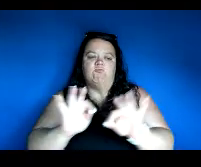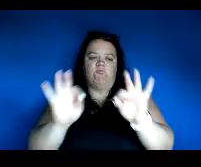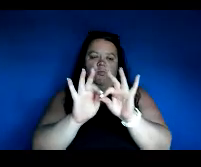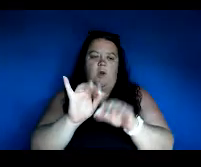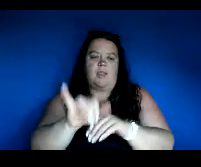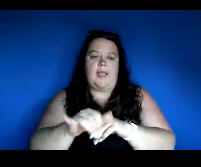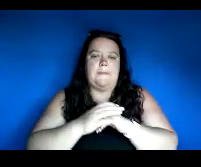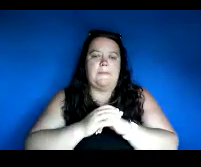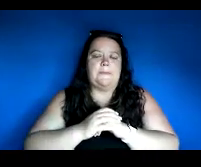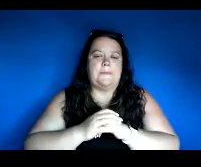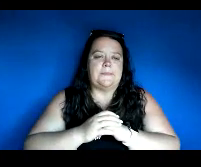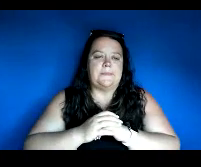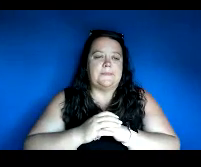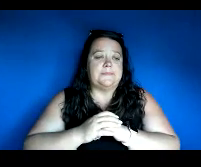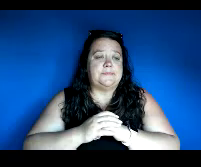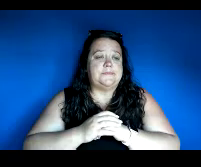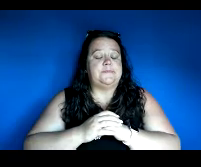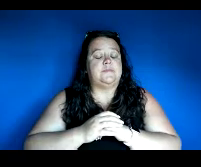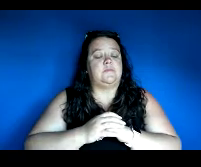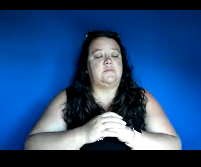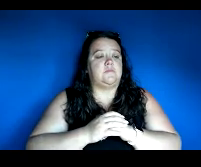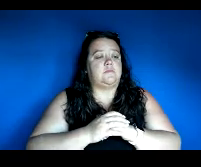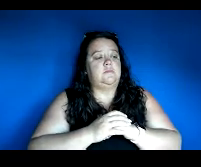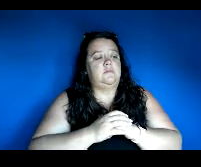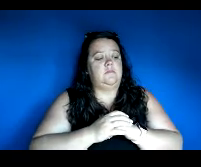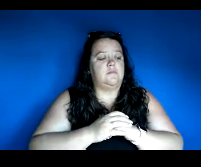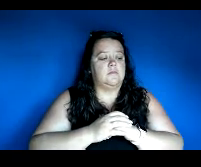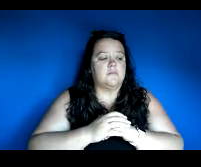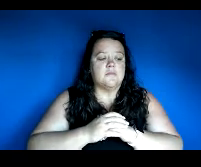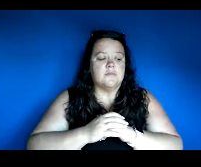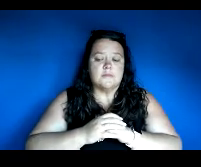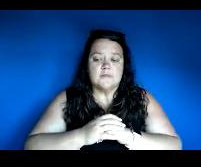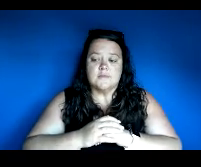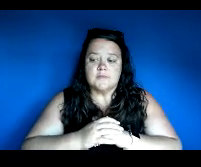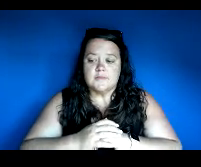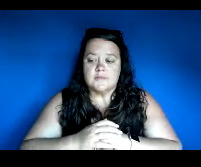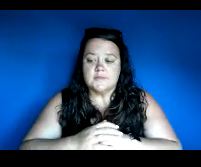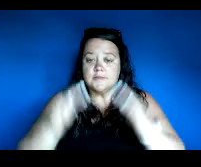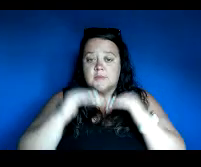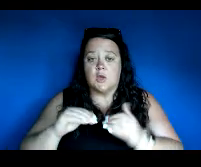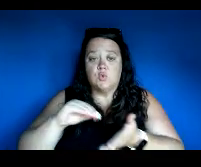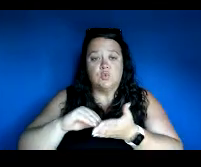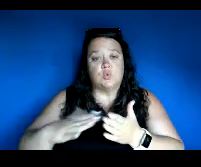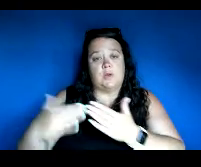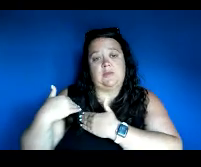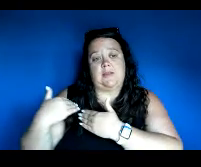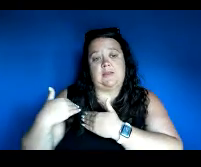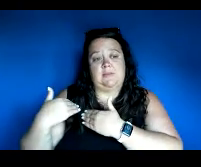So in terms of student responsibilities, I think, you know, the first and foremost is getting connected to our office.